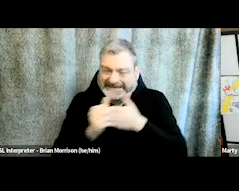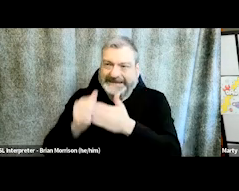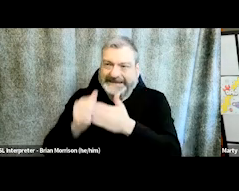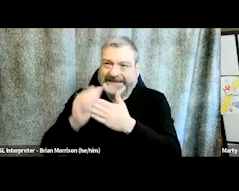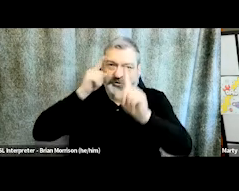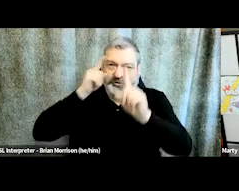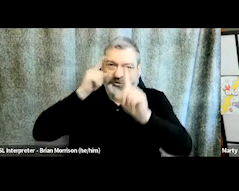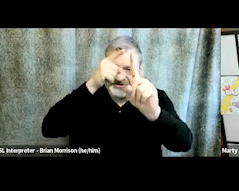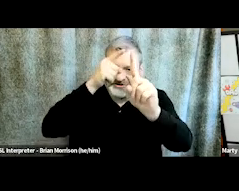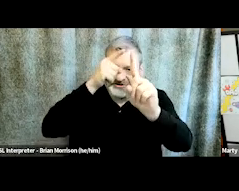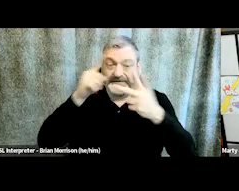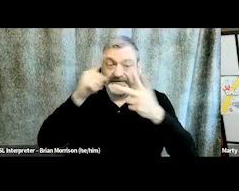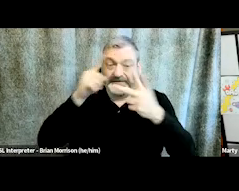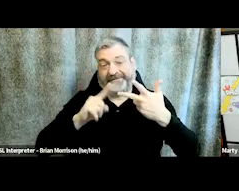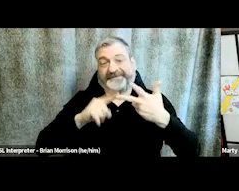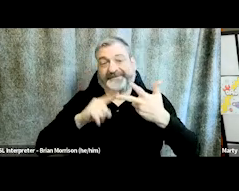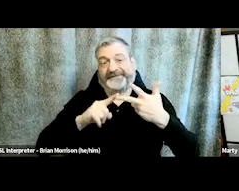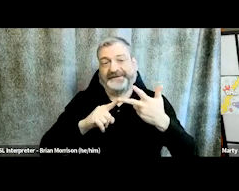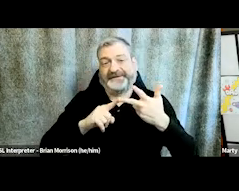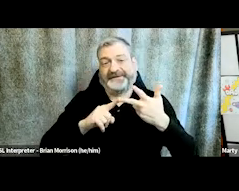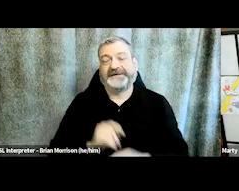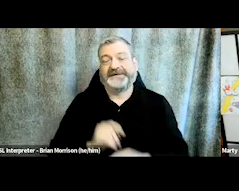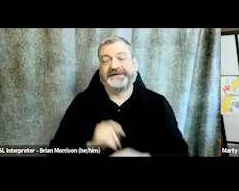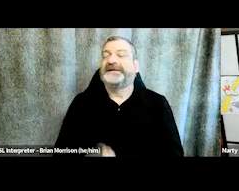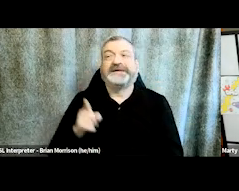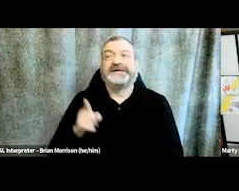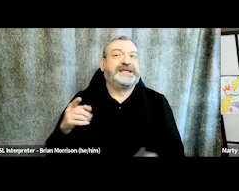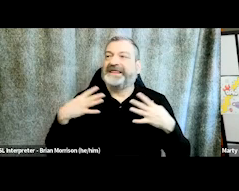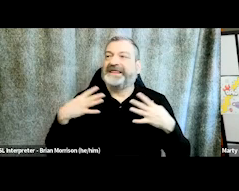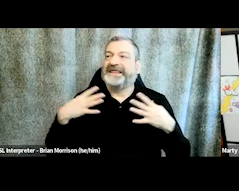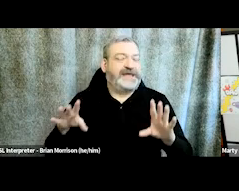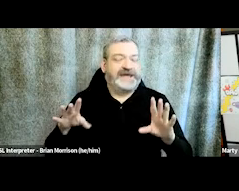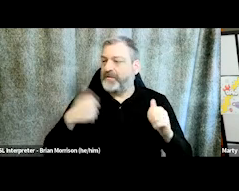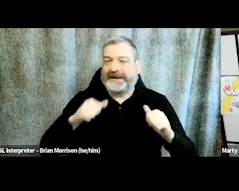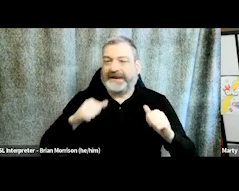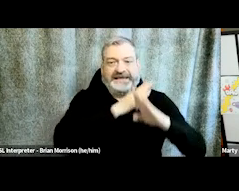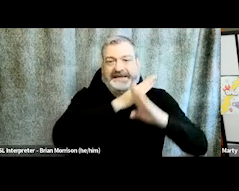They also don't want to have any barriers to usability and accessibility in what they're doing.